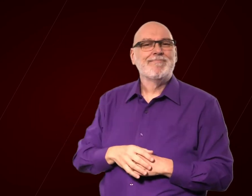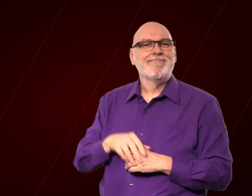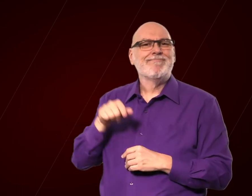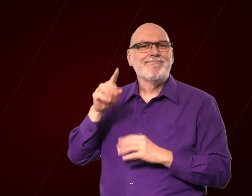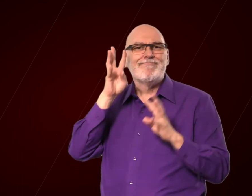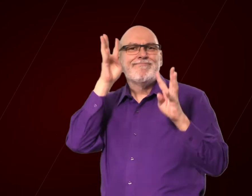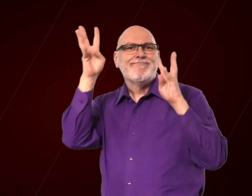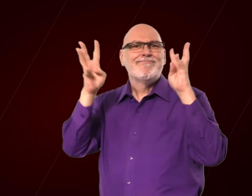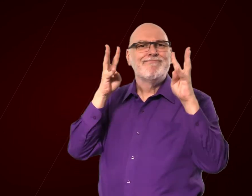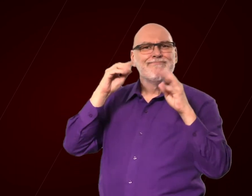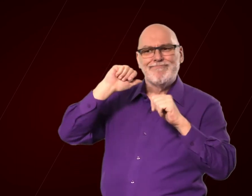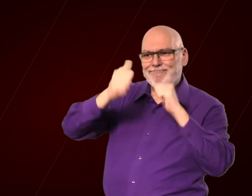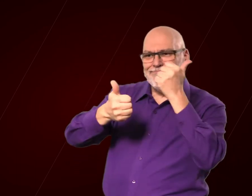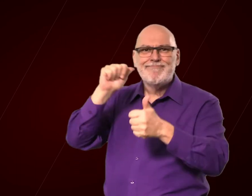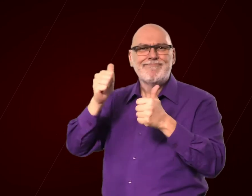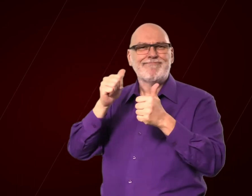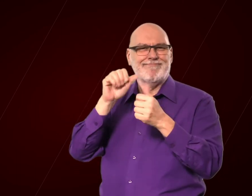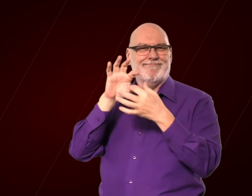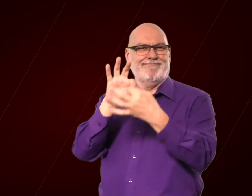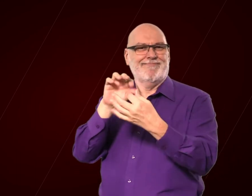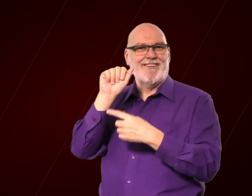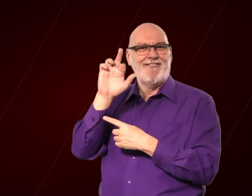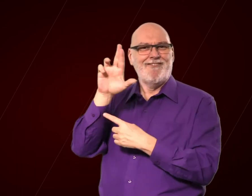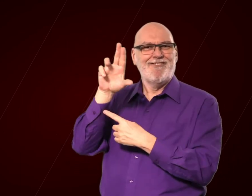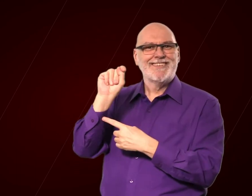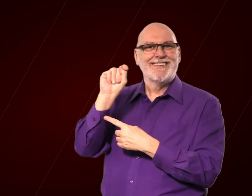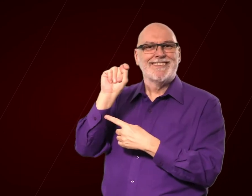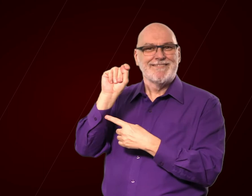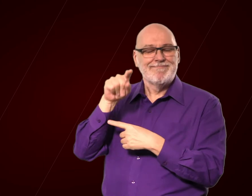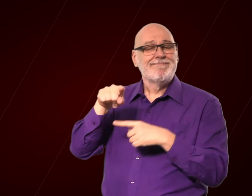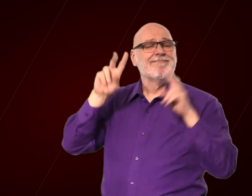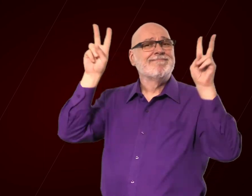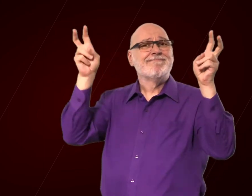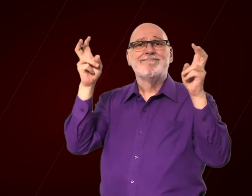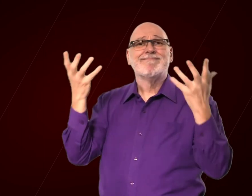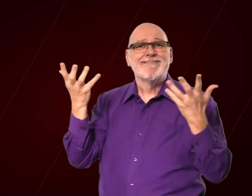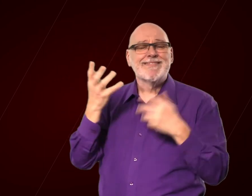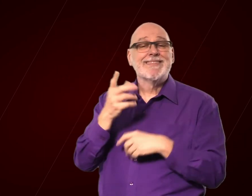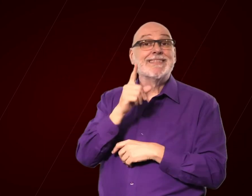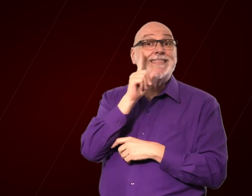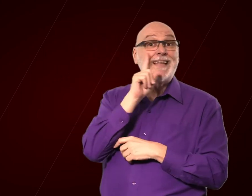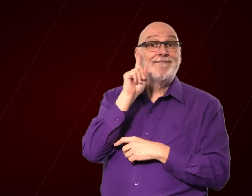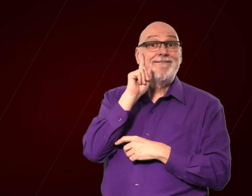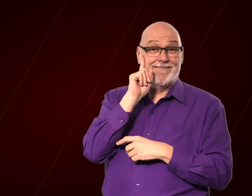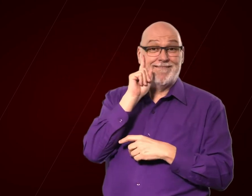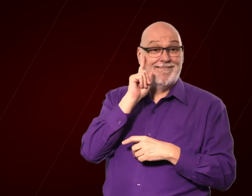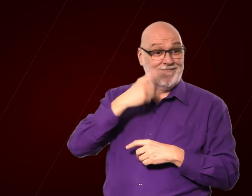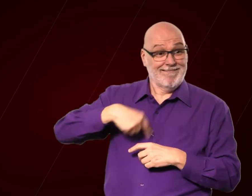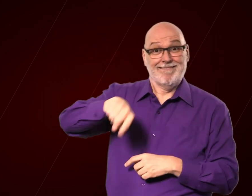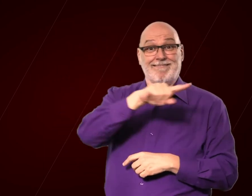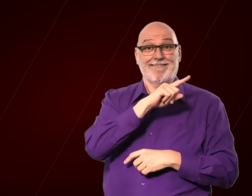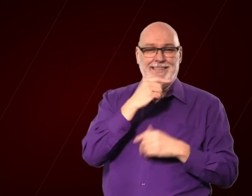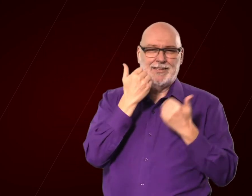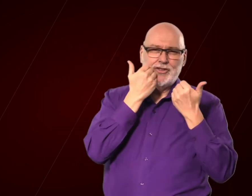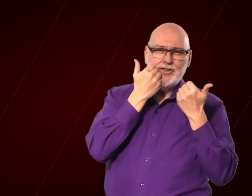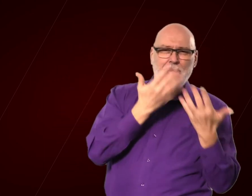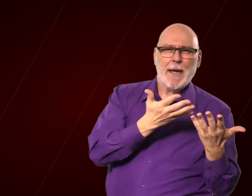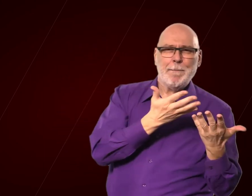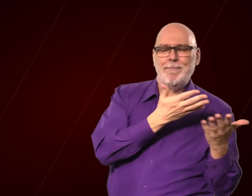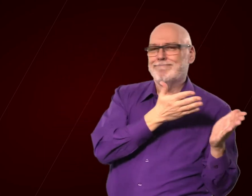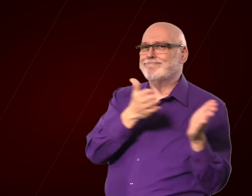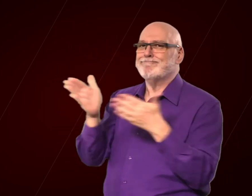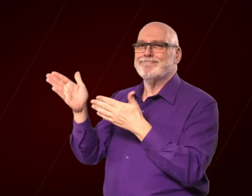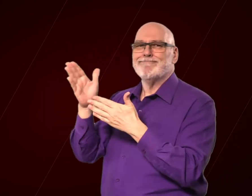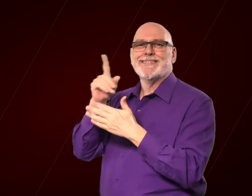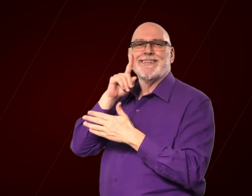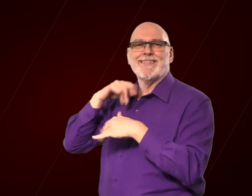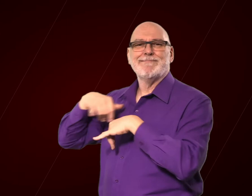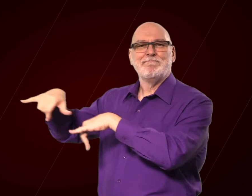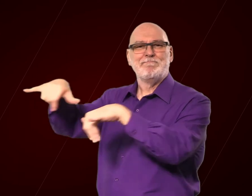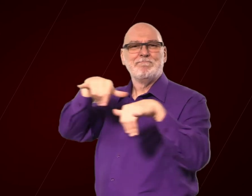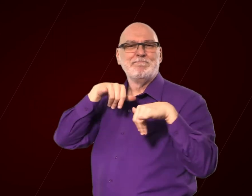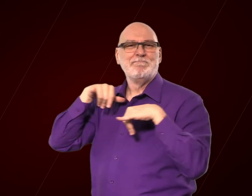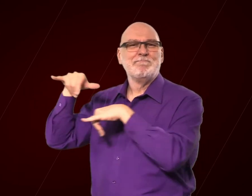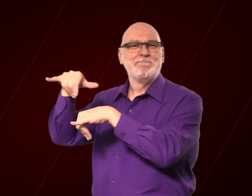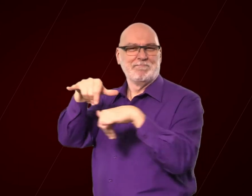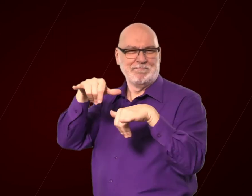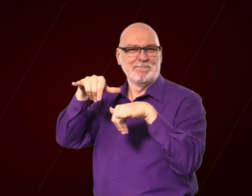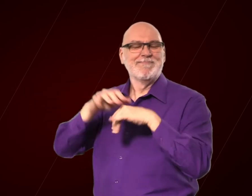an art installation called, "From Deaf Shame to Deaf Same."